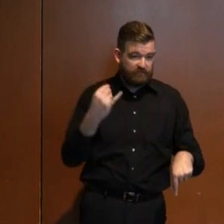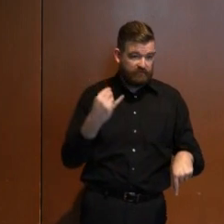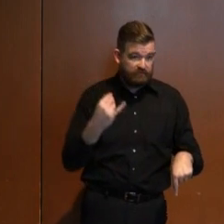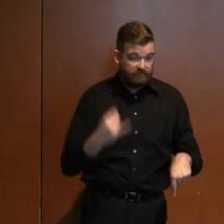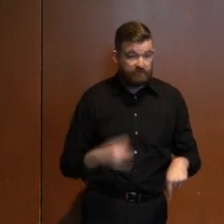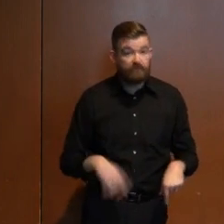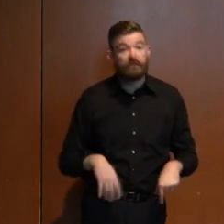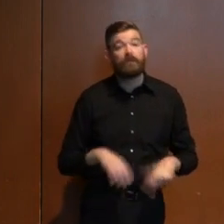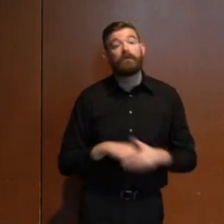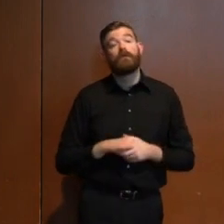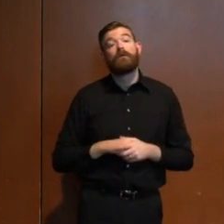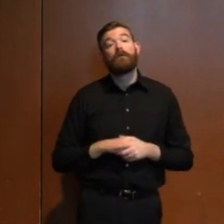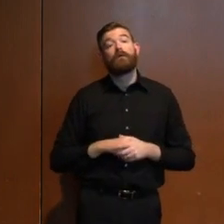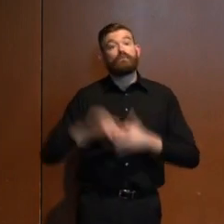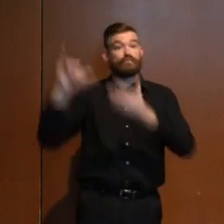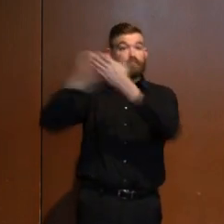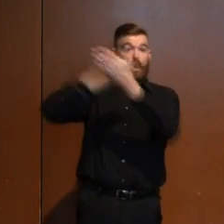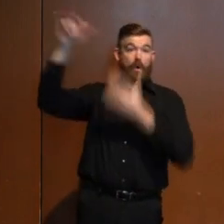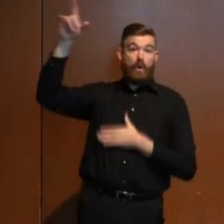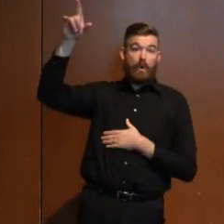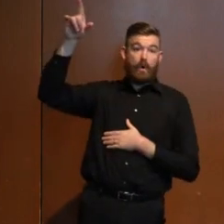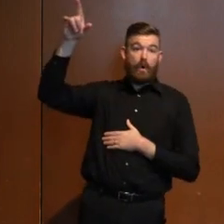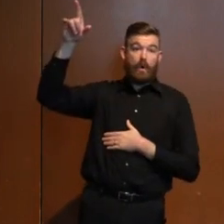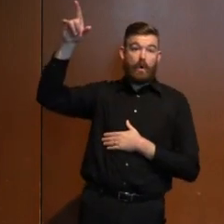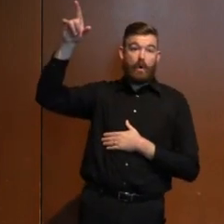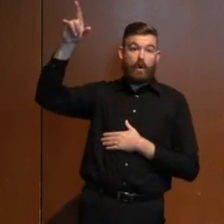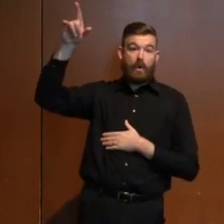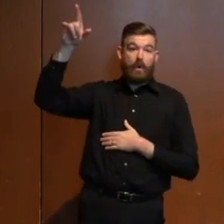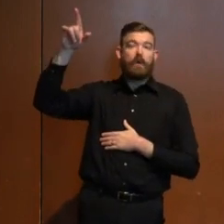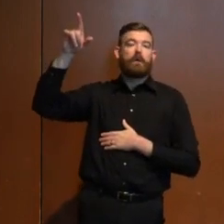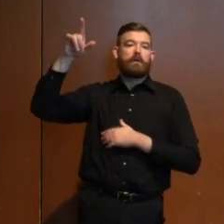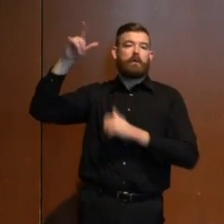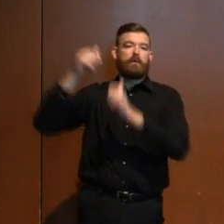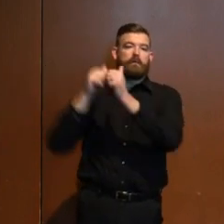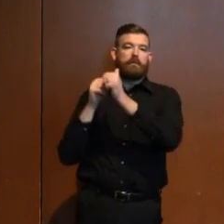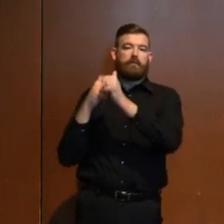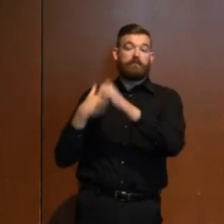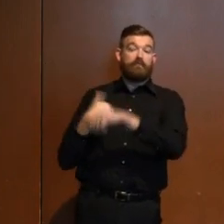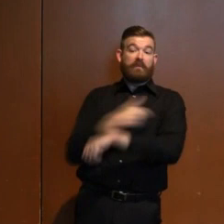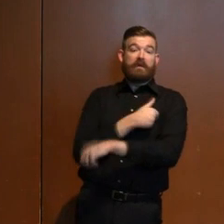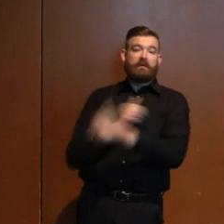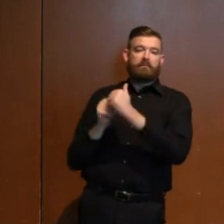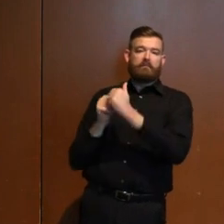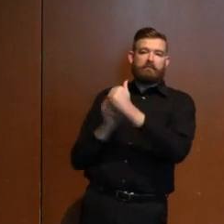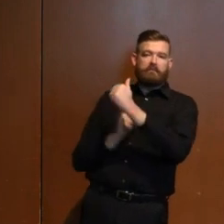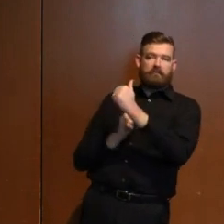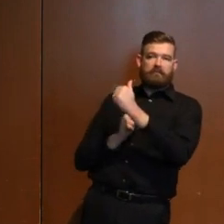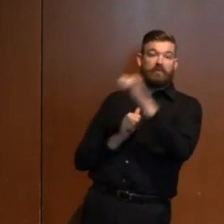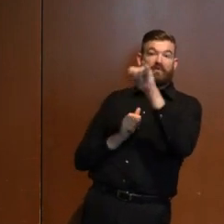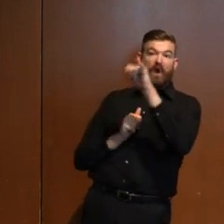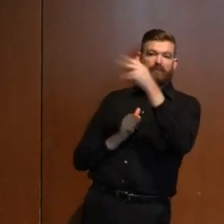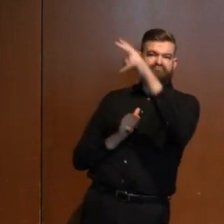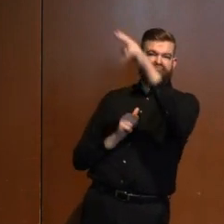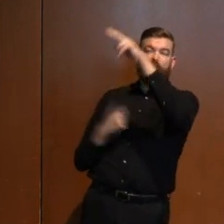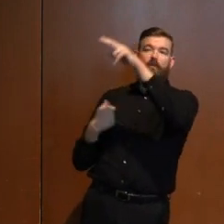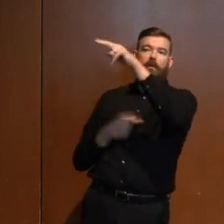COVID-19 CASES CONTINUE TO RISE RAPIDLY IN OUR STATE. WE KNOW THAT WE'RE SLIGHTLY